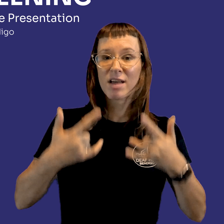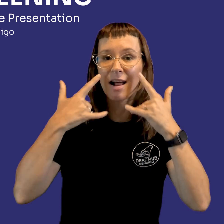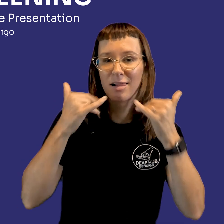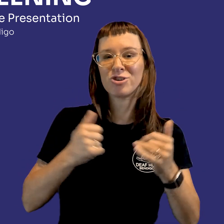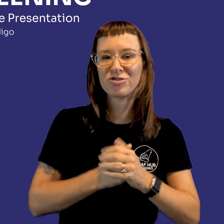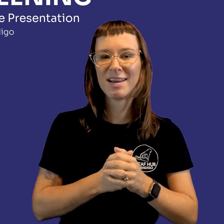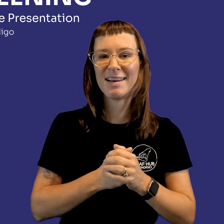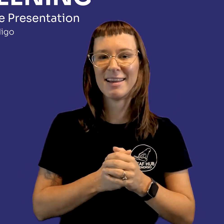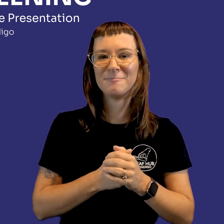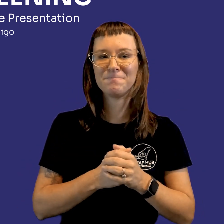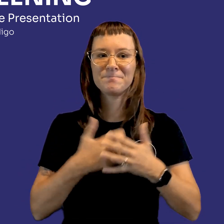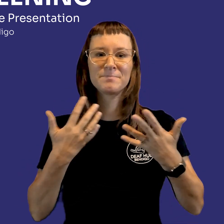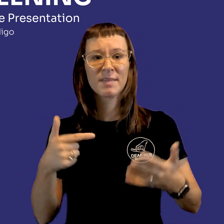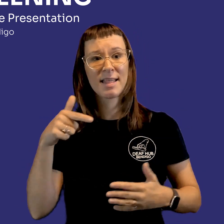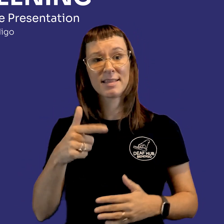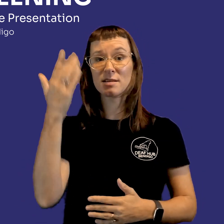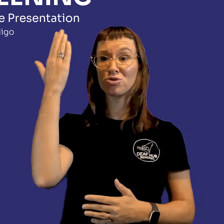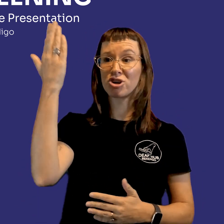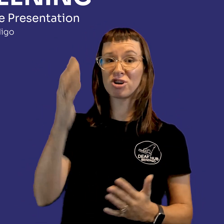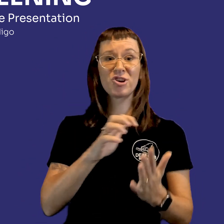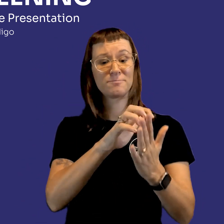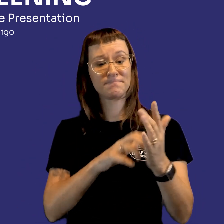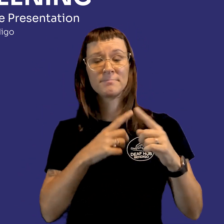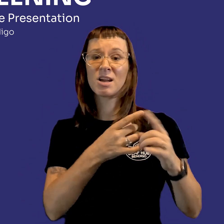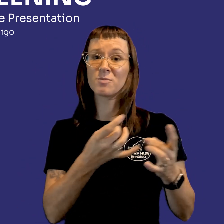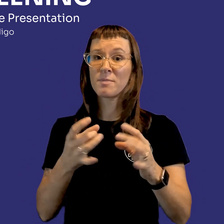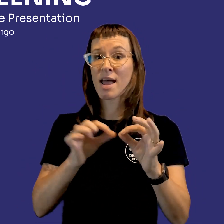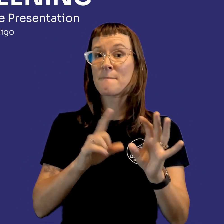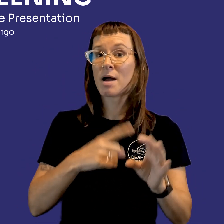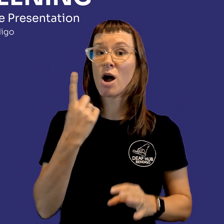This presentation has been prepared and is presented by the health promotion team at Women's